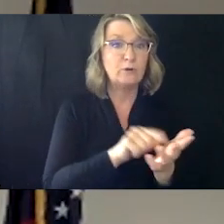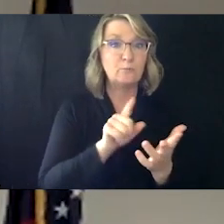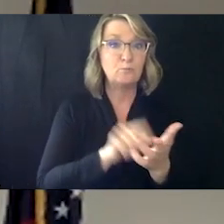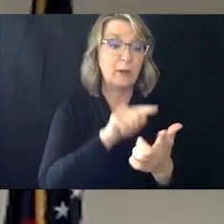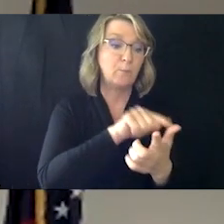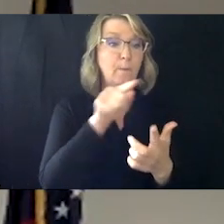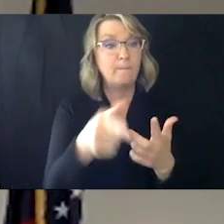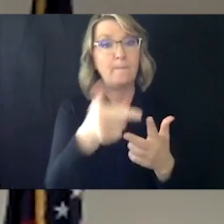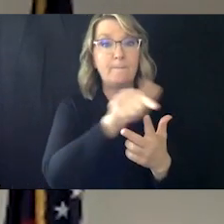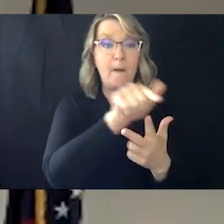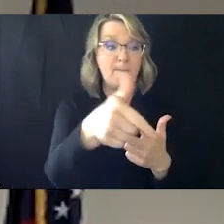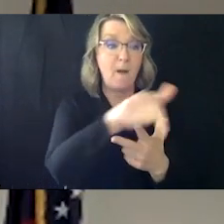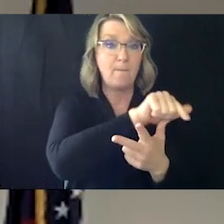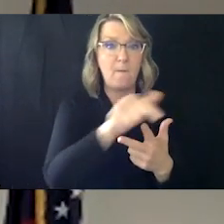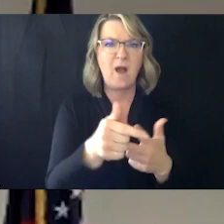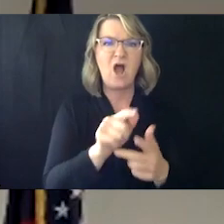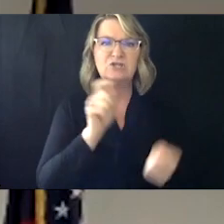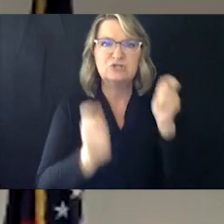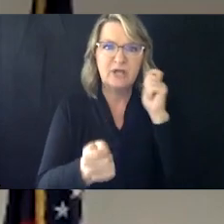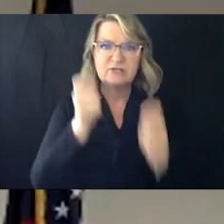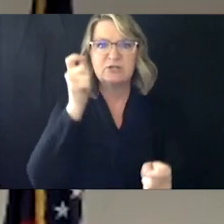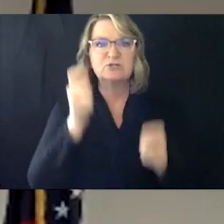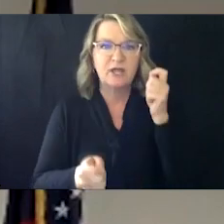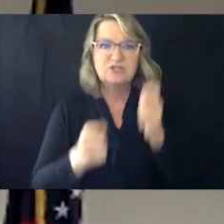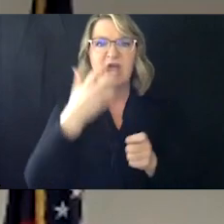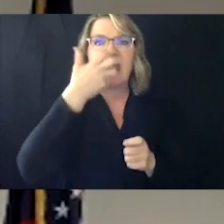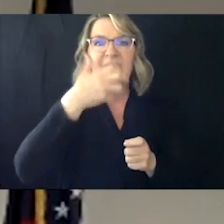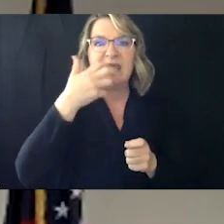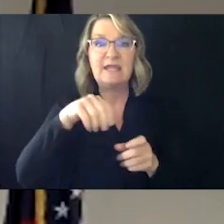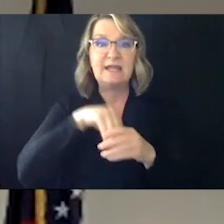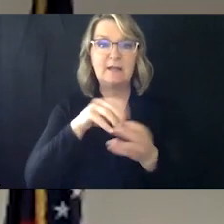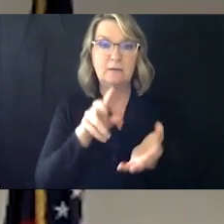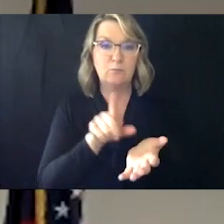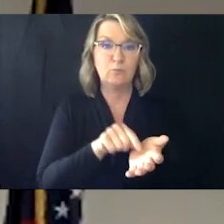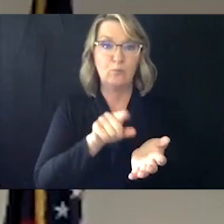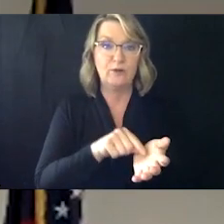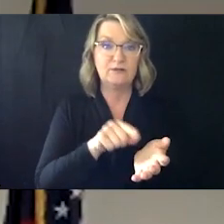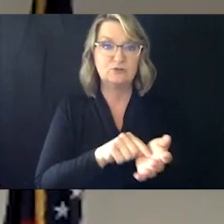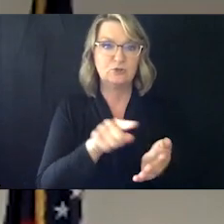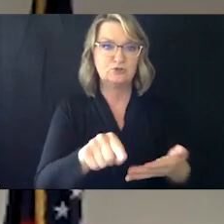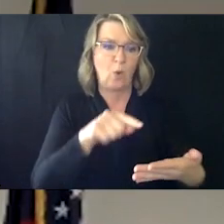settings which was causing the timing marks on our ballot so when I was showing those ballots